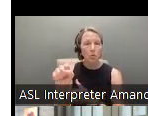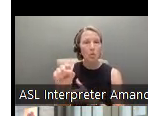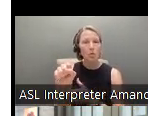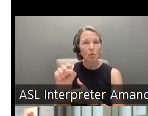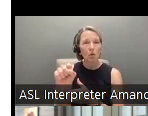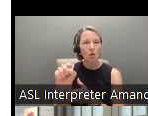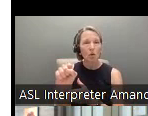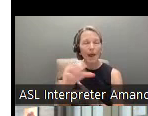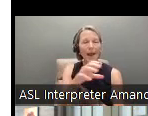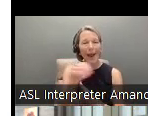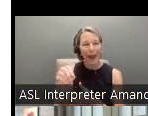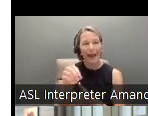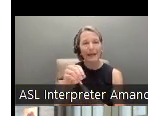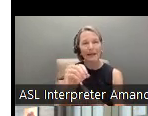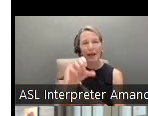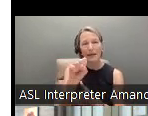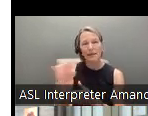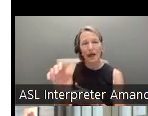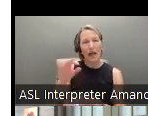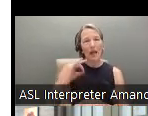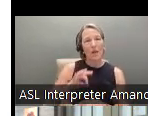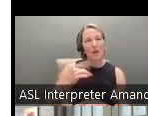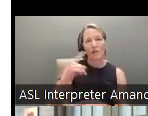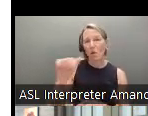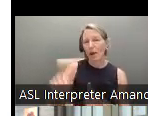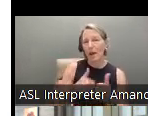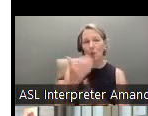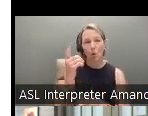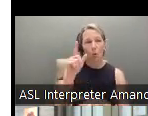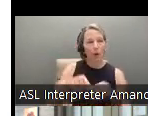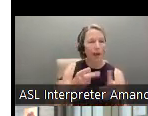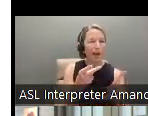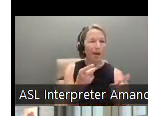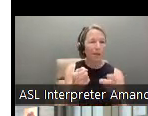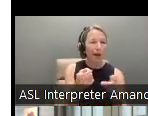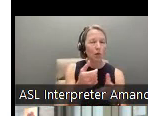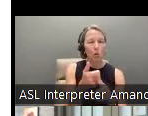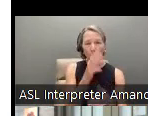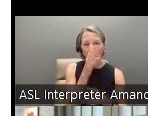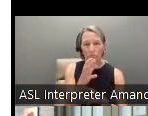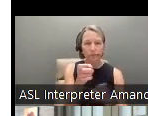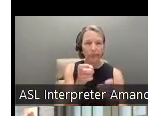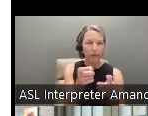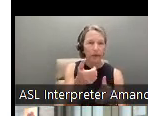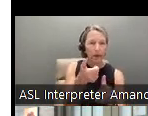and or SSI benefits for anyone who cannot manage or direct the management of his or her benefits